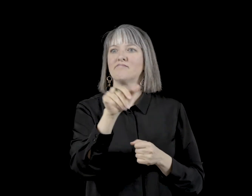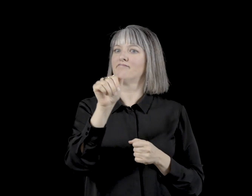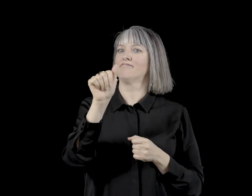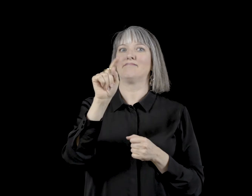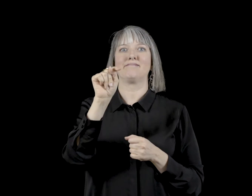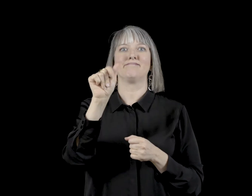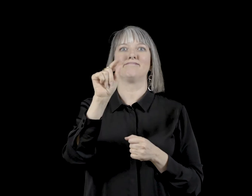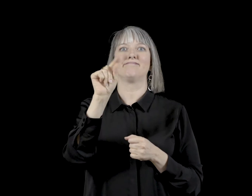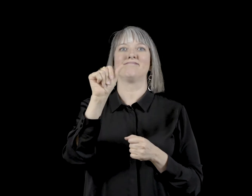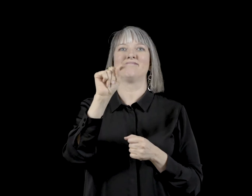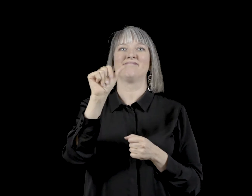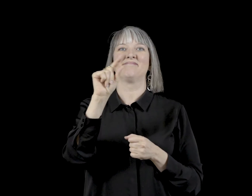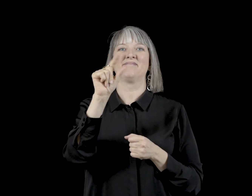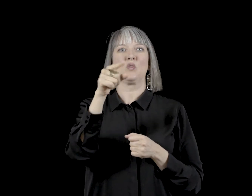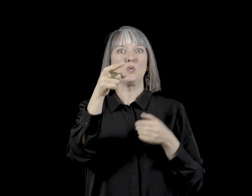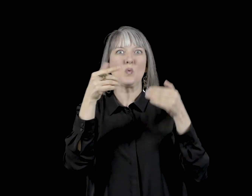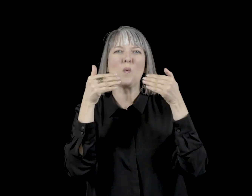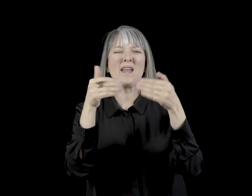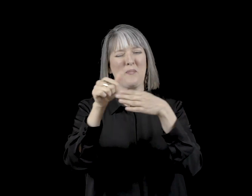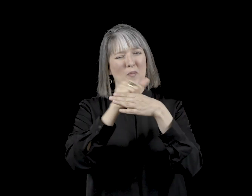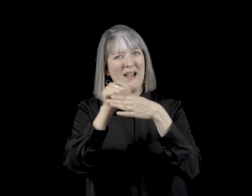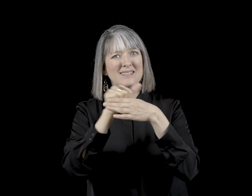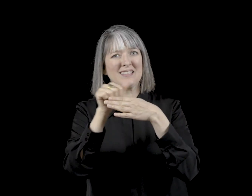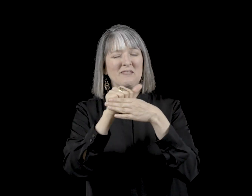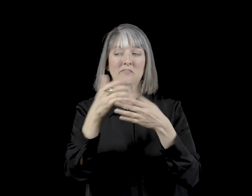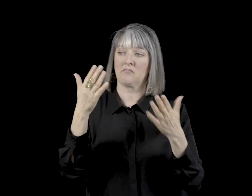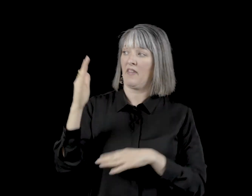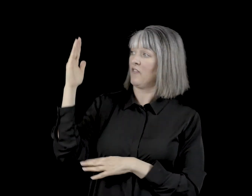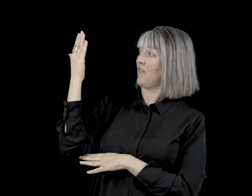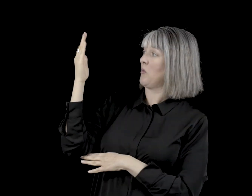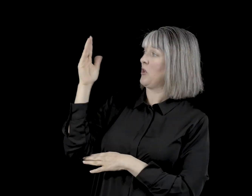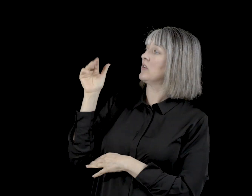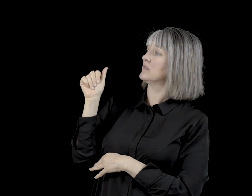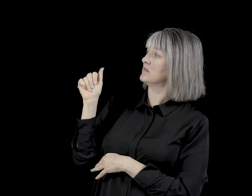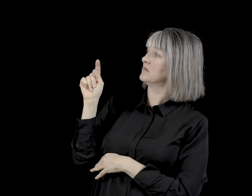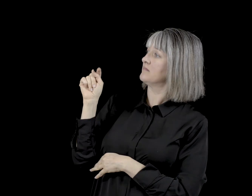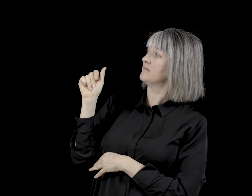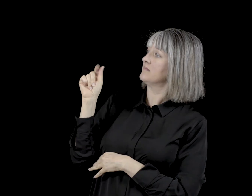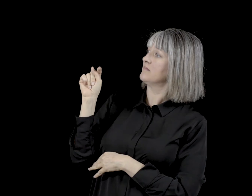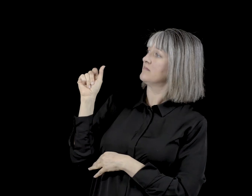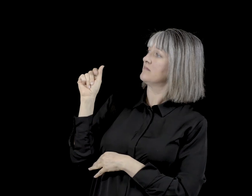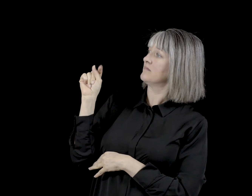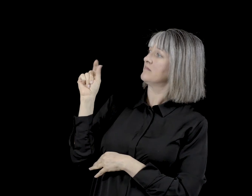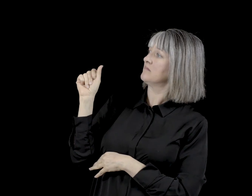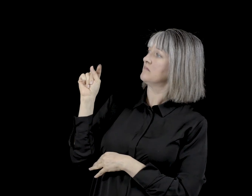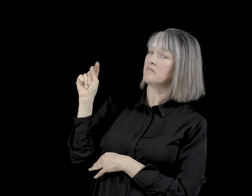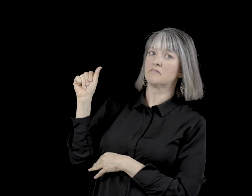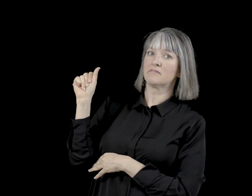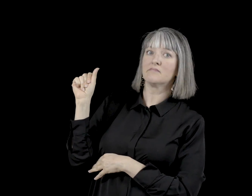Just back and forth ATATATATAT go ahead and practice doing this perhaps even in front of a mirror.